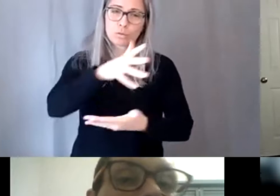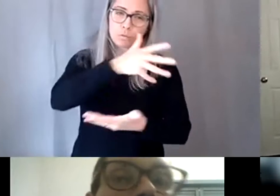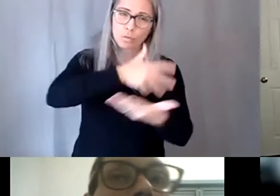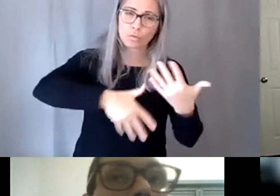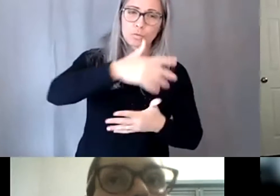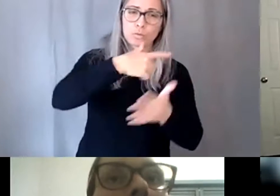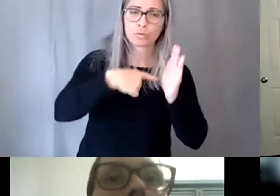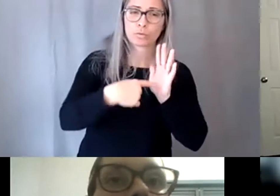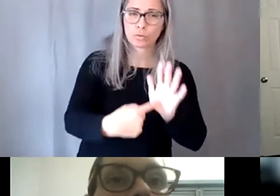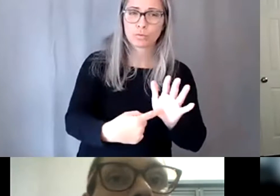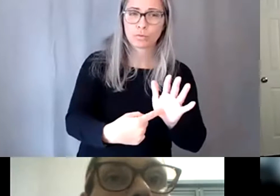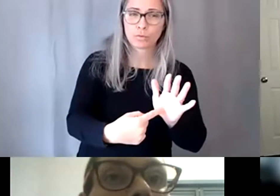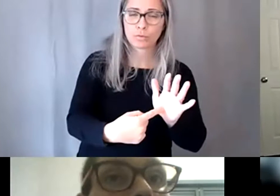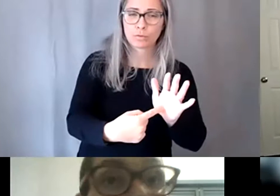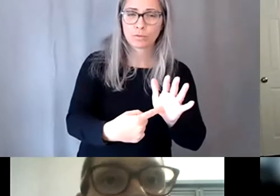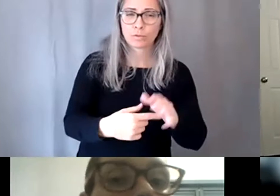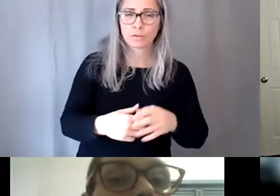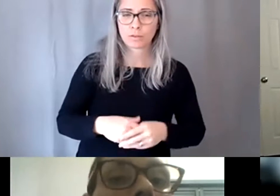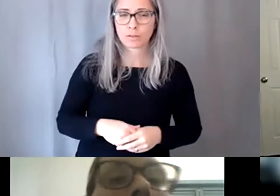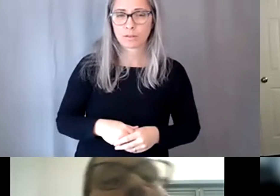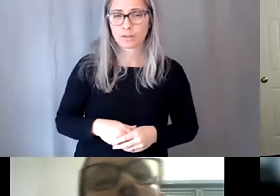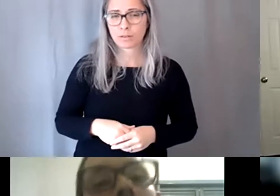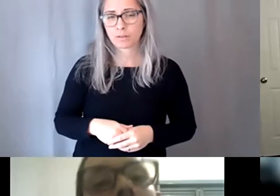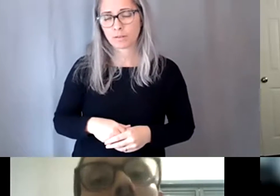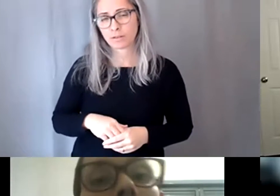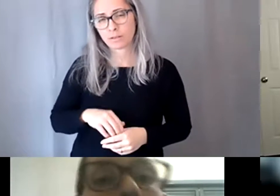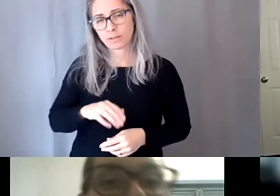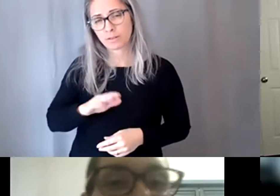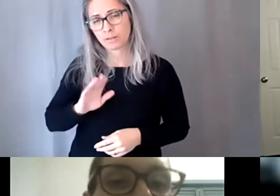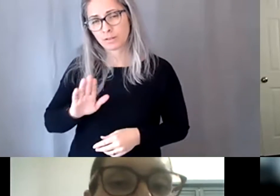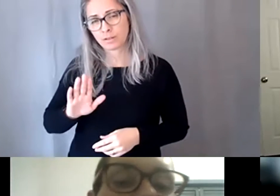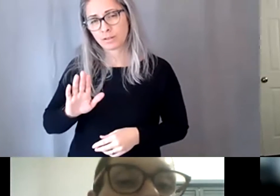but that functional model it's a biological biopsychosocial model